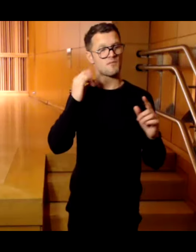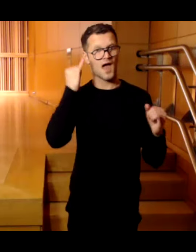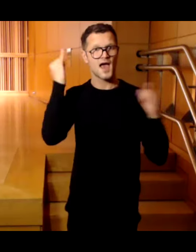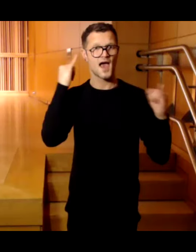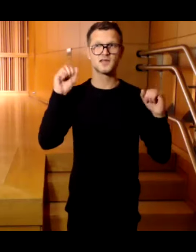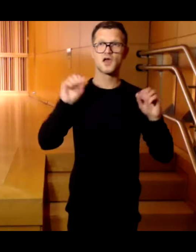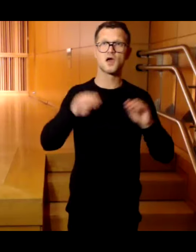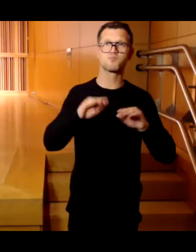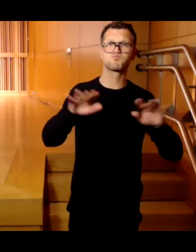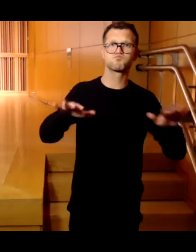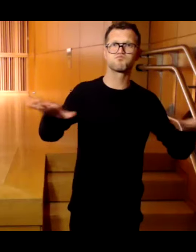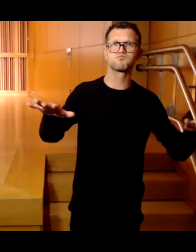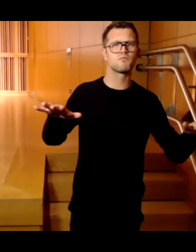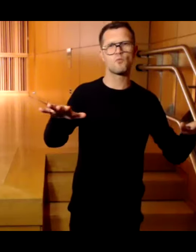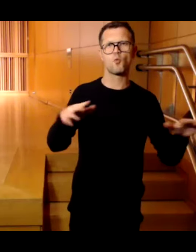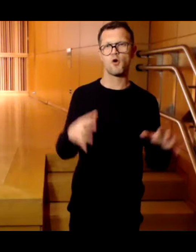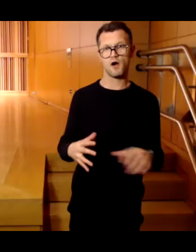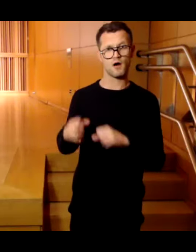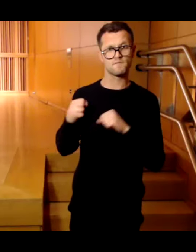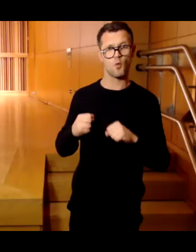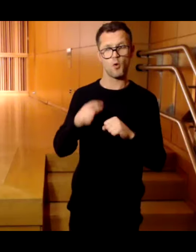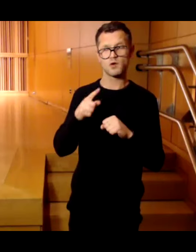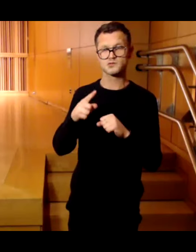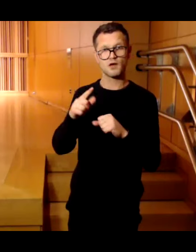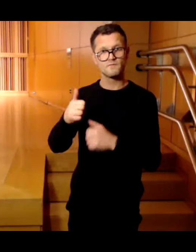Nor even the brute force of the military and the police, but also through.